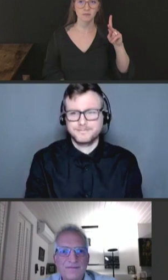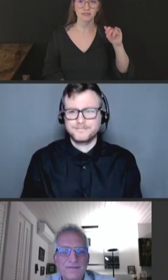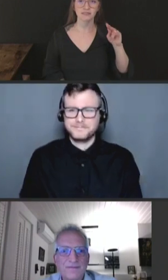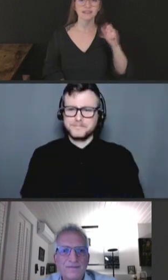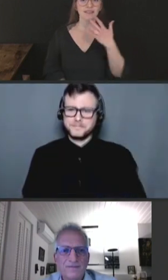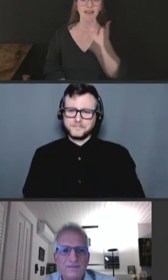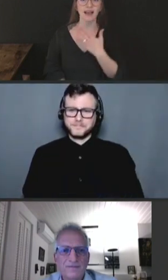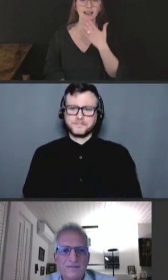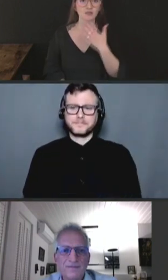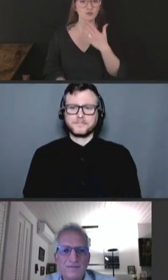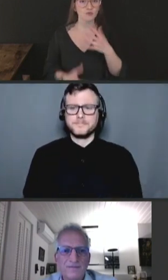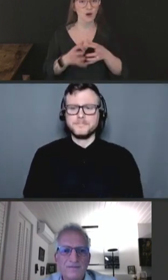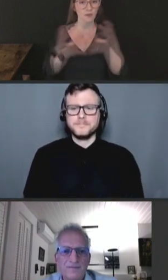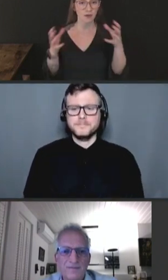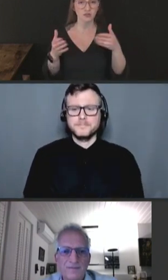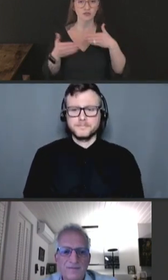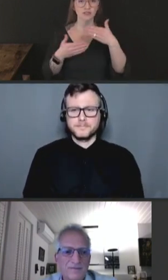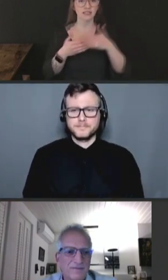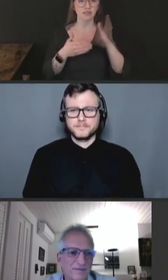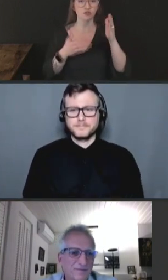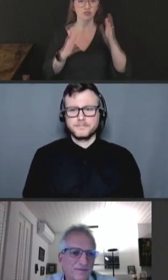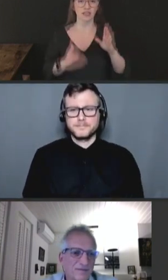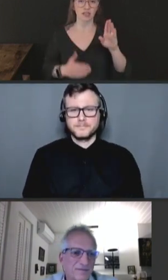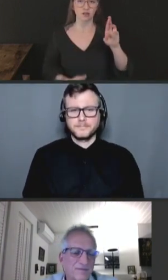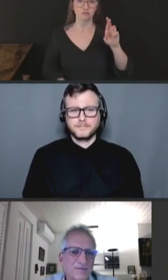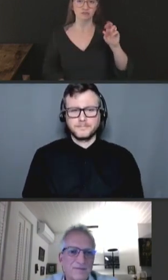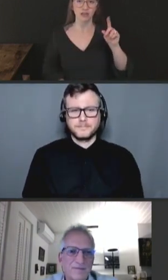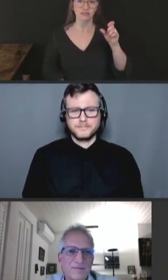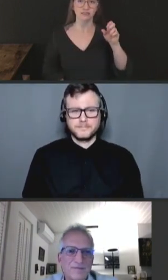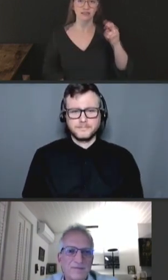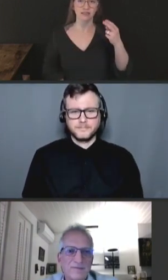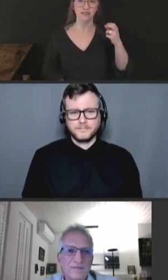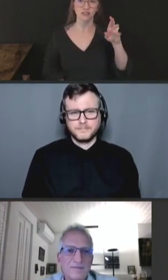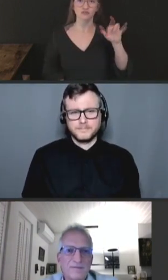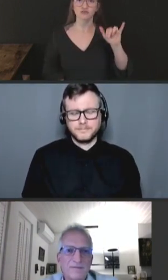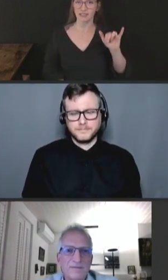is Dr. Brandon Michael Henry. Dr. Henry, your slides are up. You have the floor.